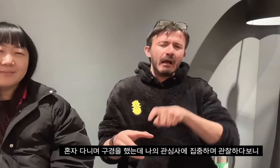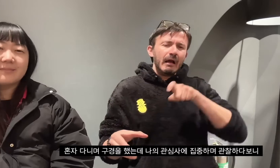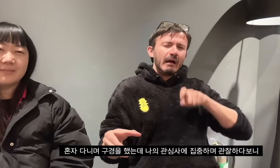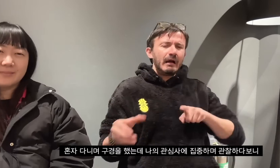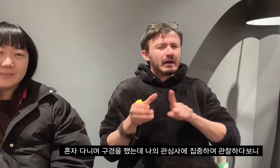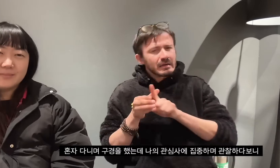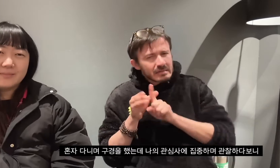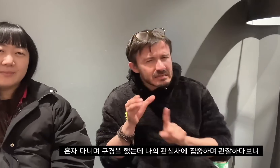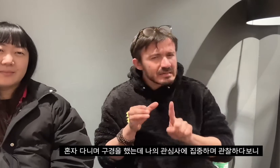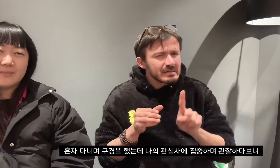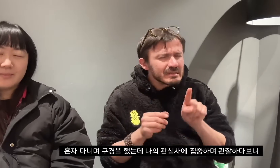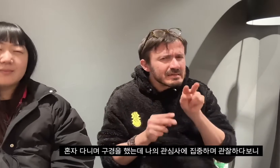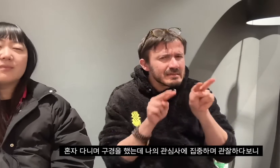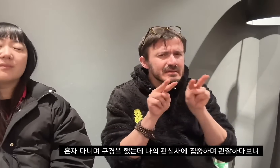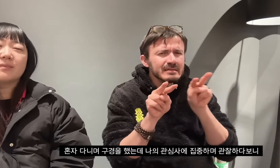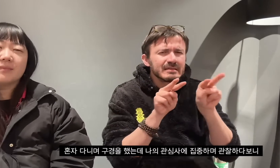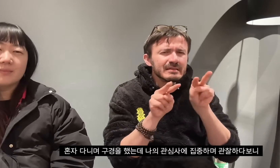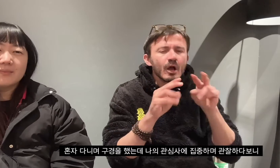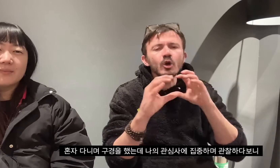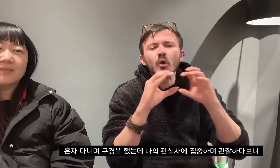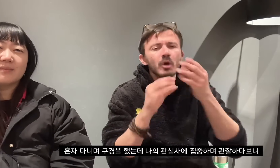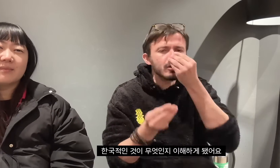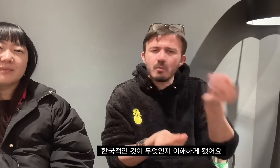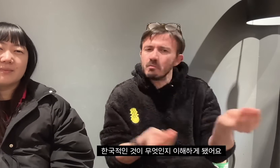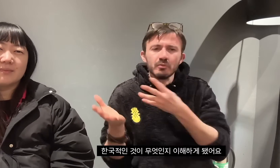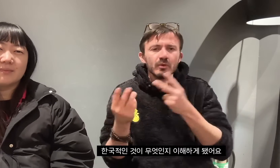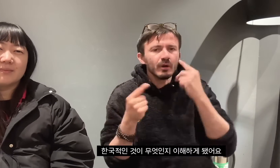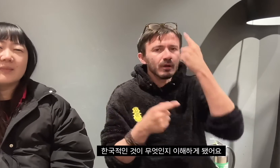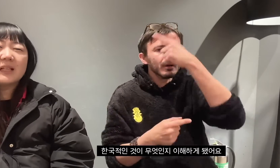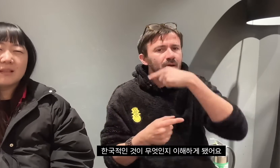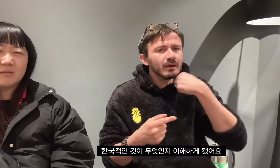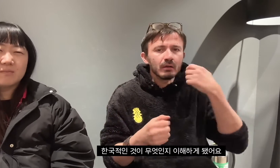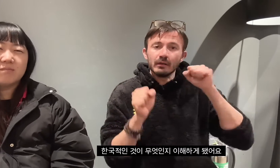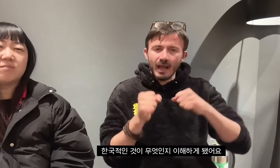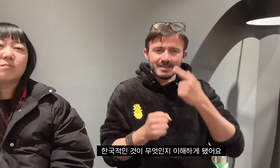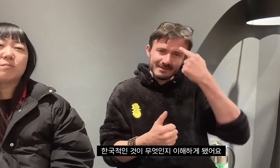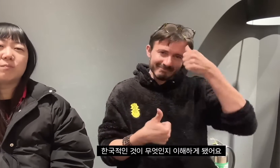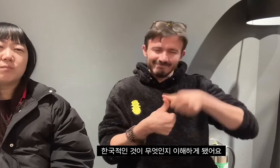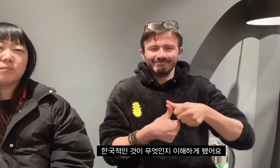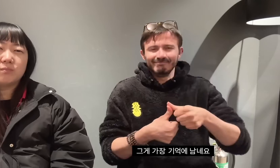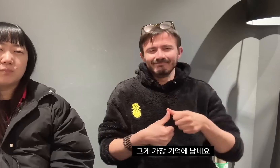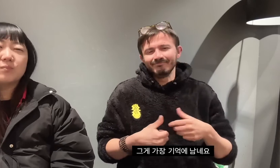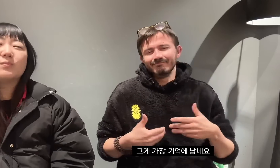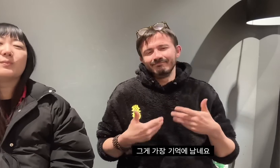I went to see things by myself, but as I focused on my interests and observed them, I came to understand what Korean things are.